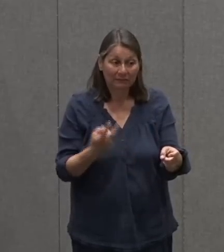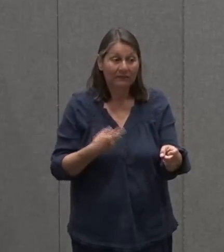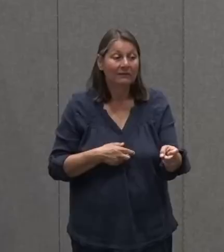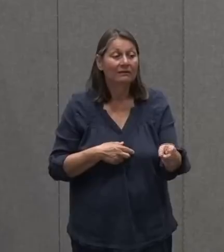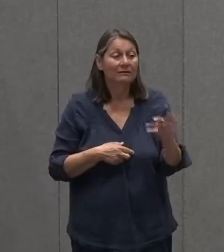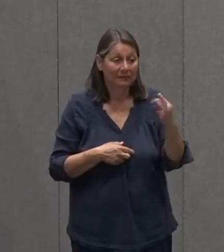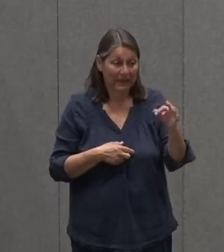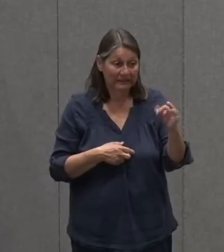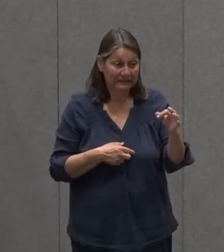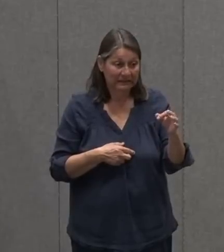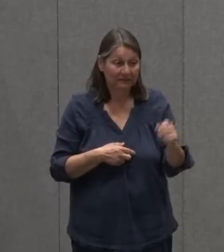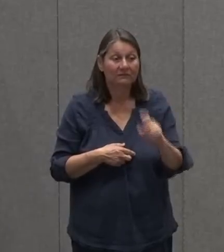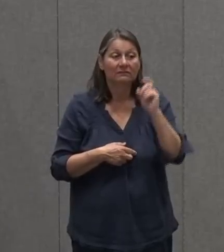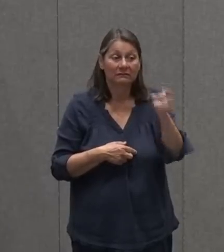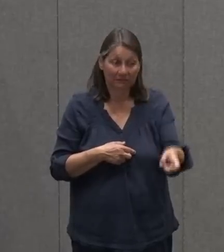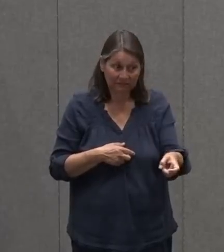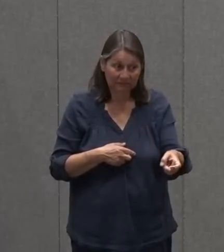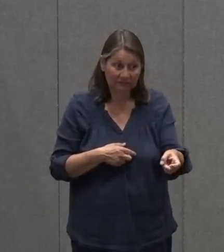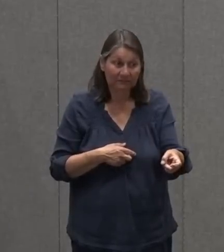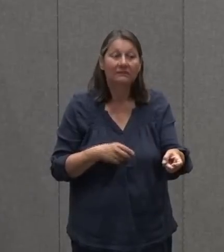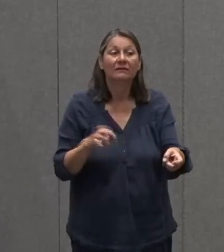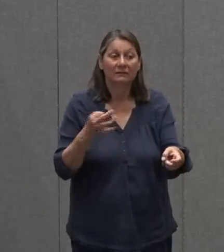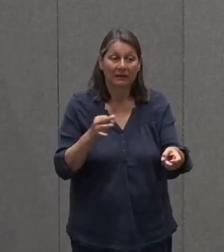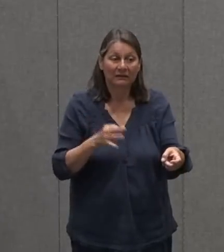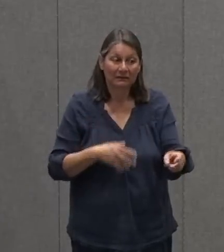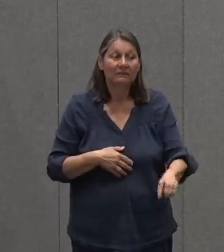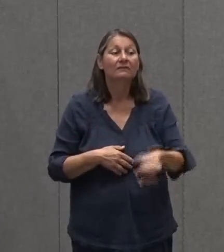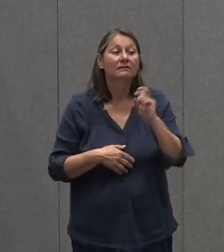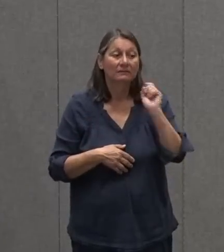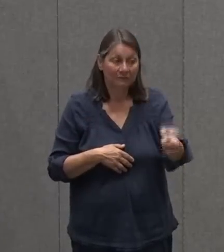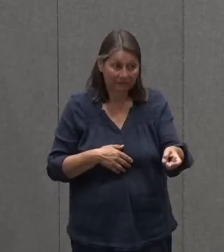then I have three stickers for each classmate,